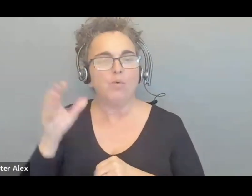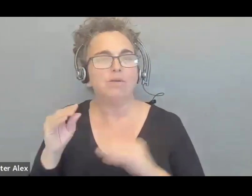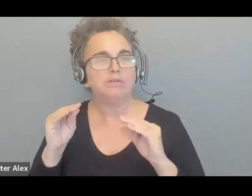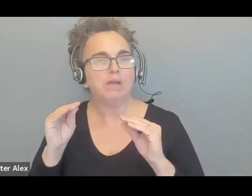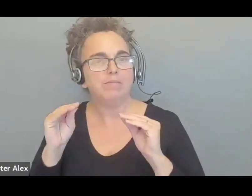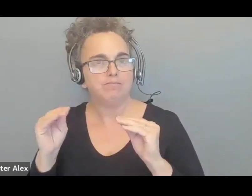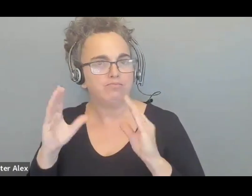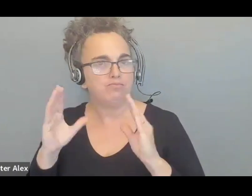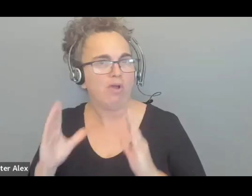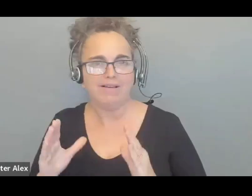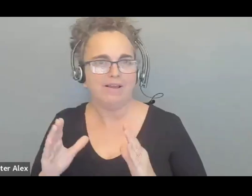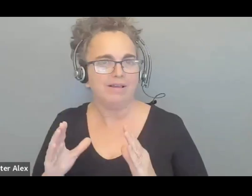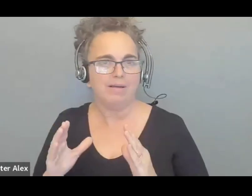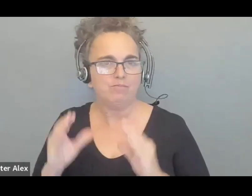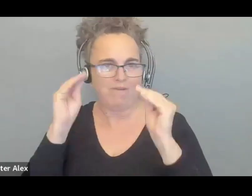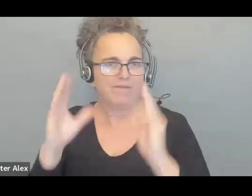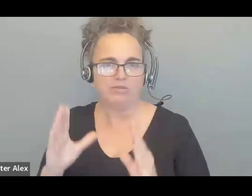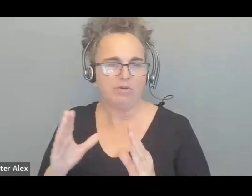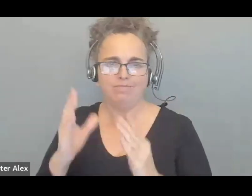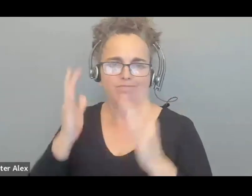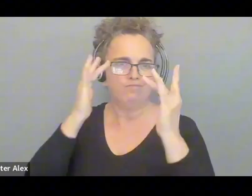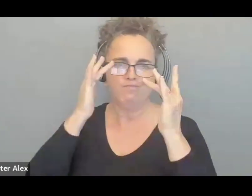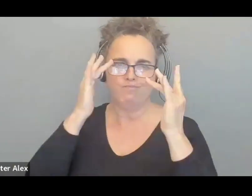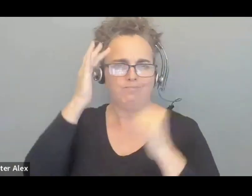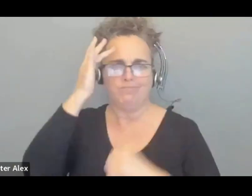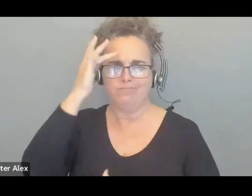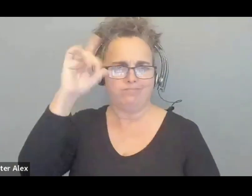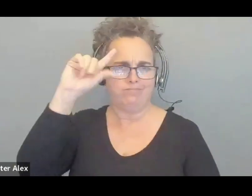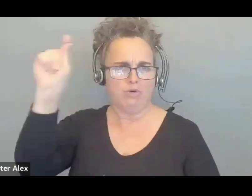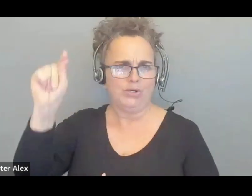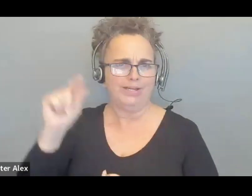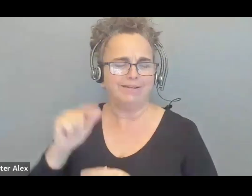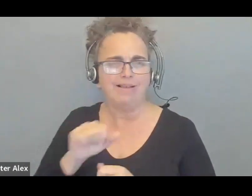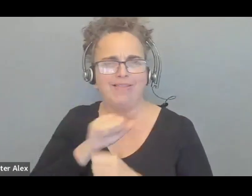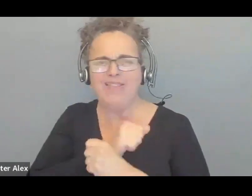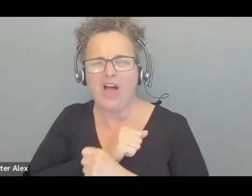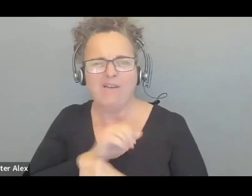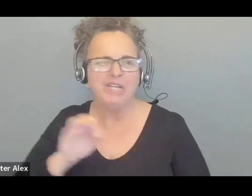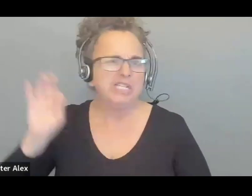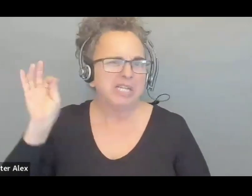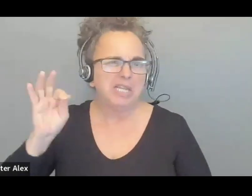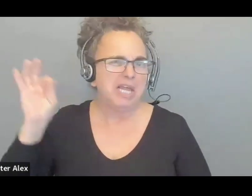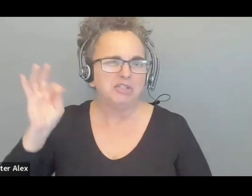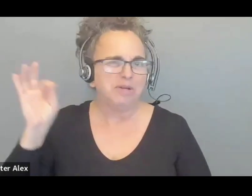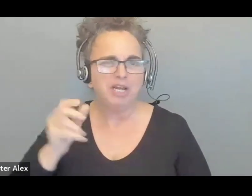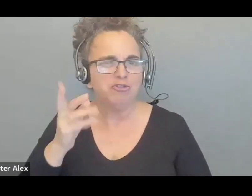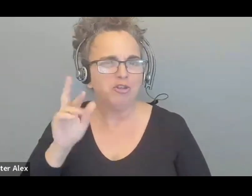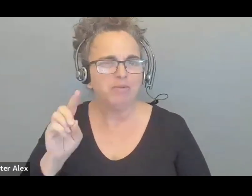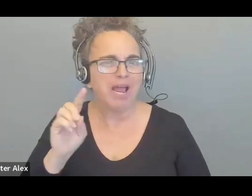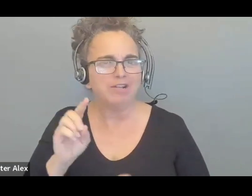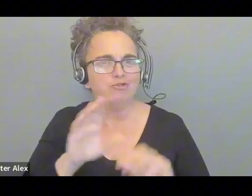brilliant, really amazing. Loved his books, loved lecturing his grandchildren about his books as well.